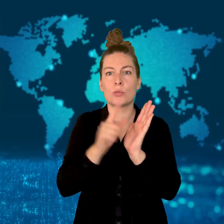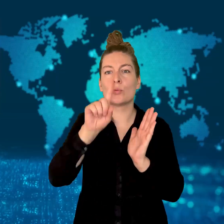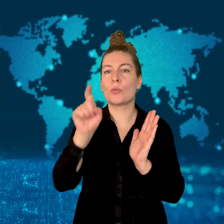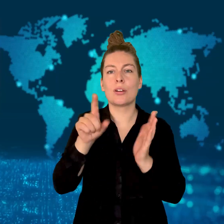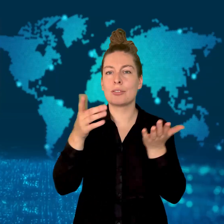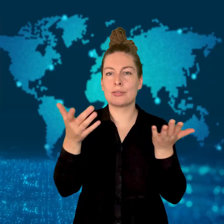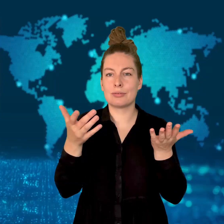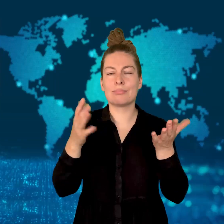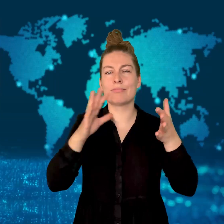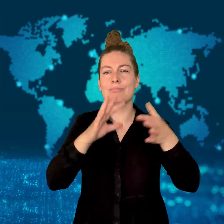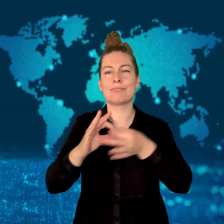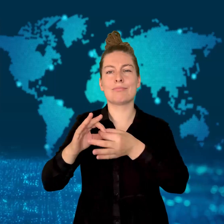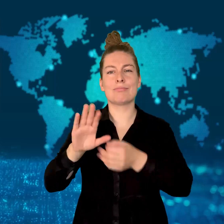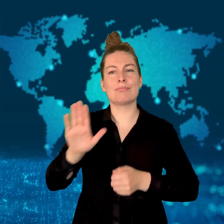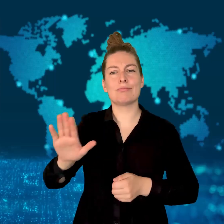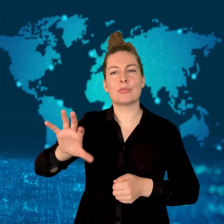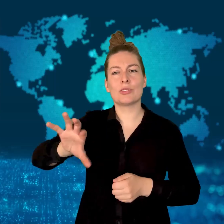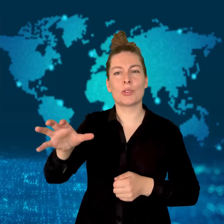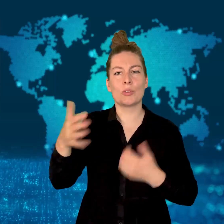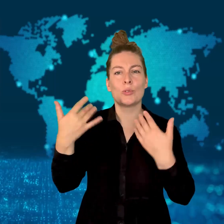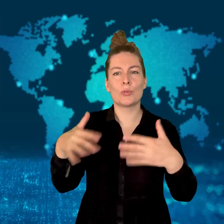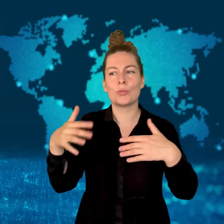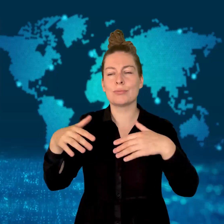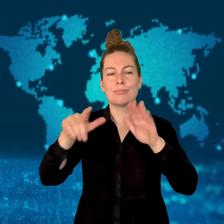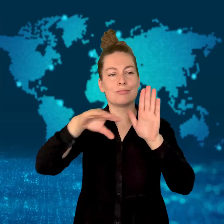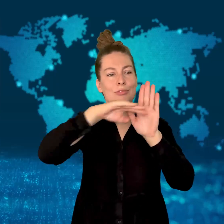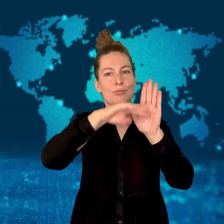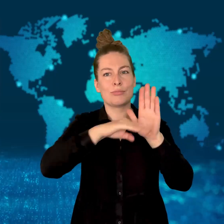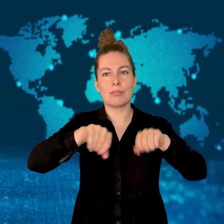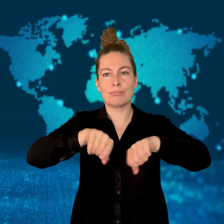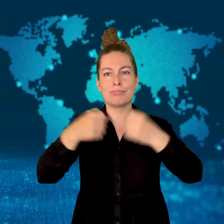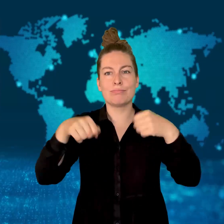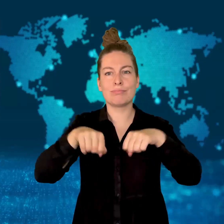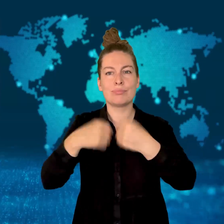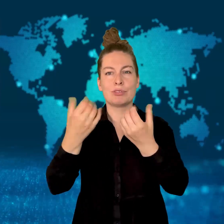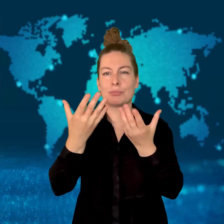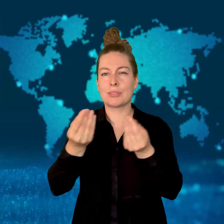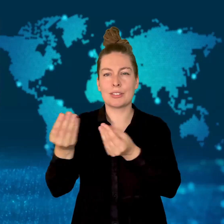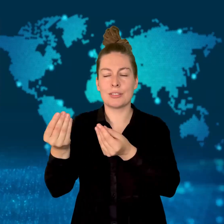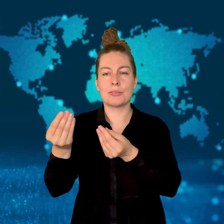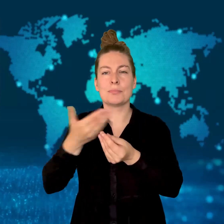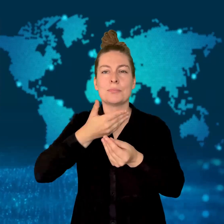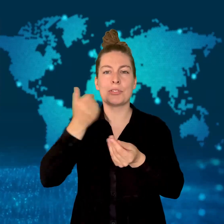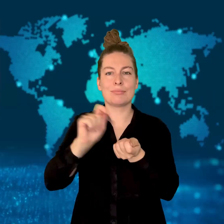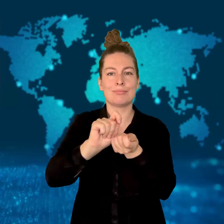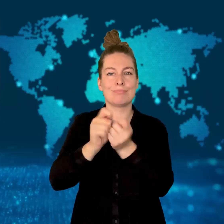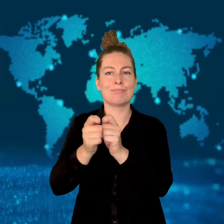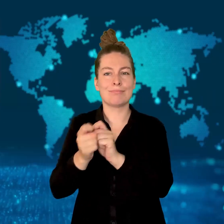The definition of "rape" is now "non-consensual sexual intercourse"